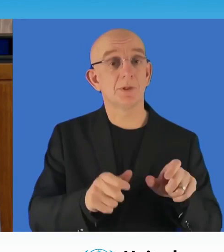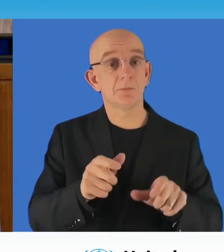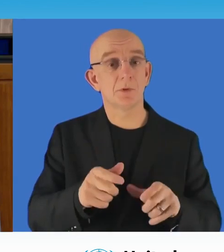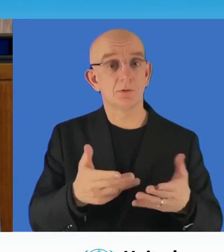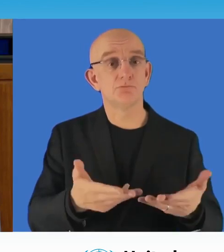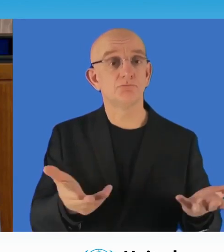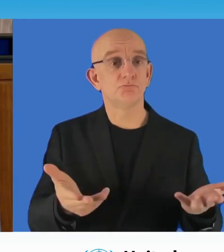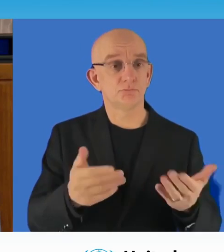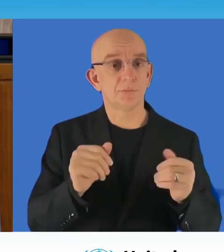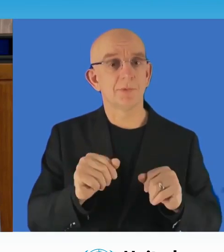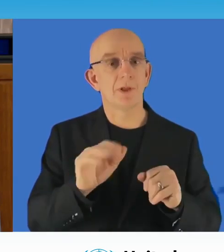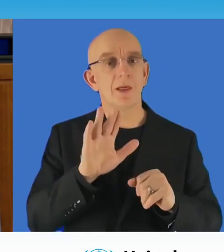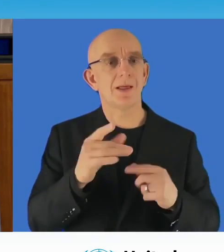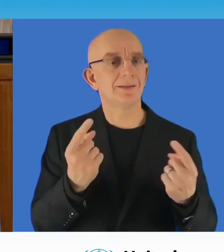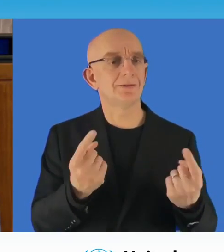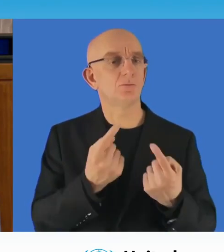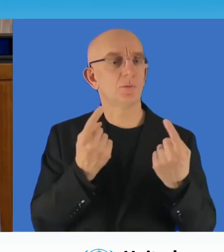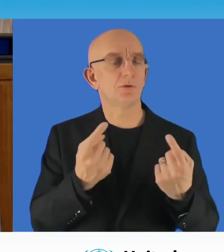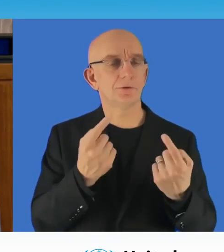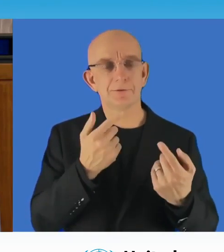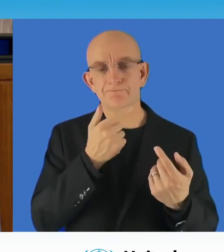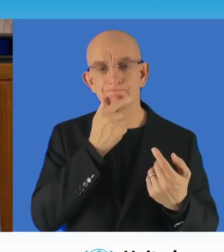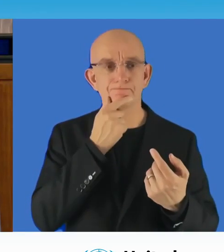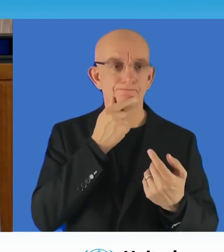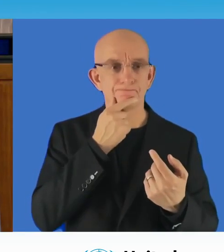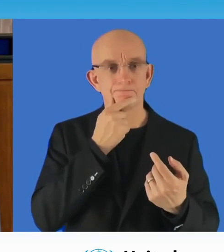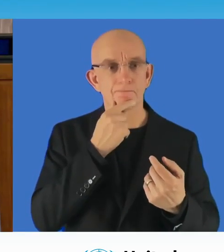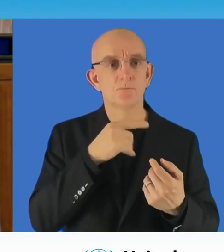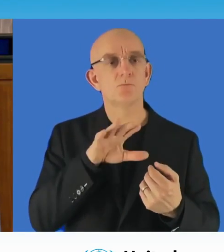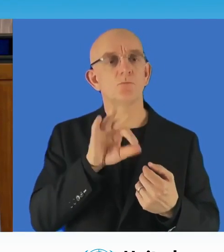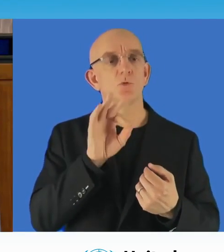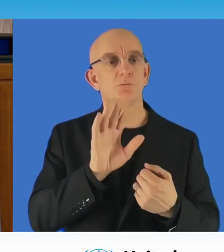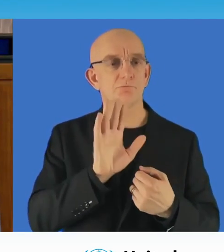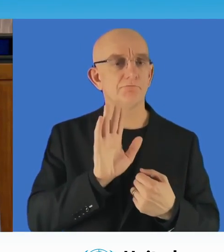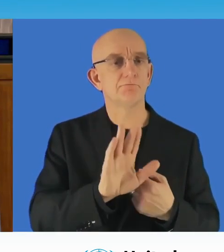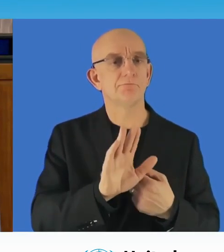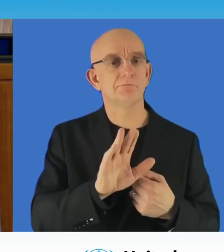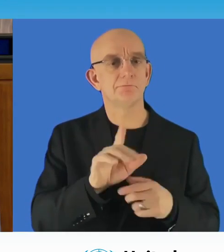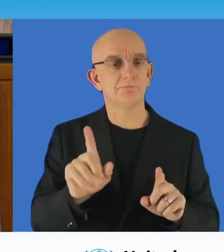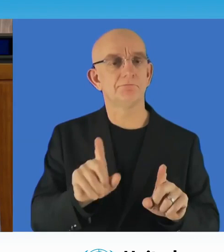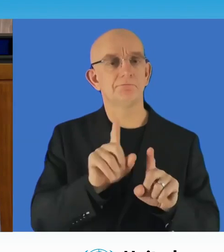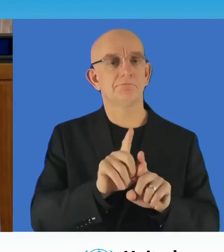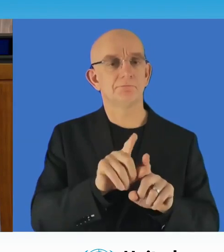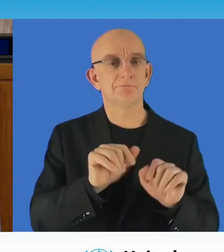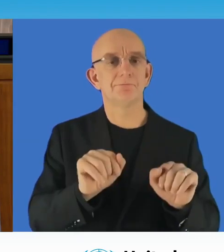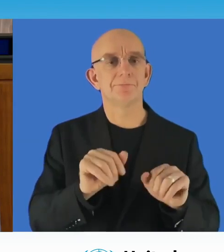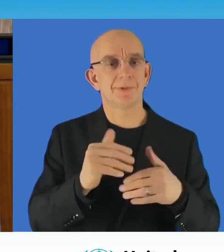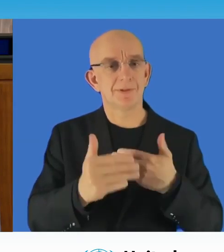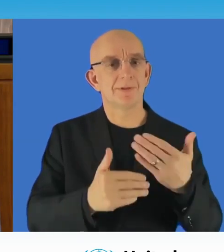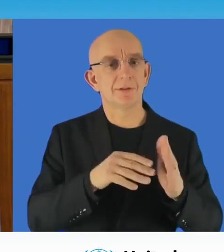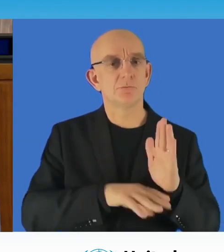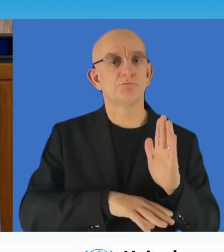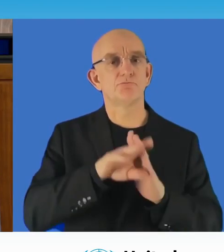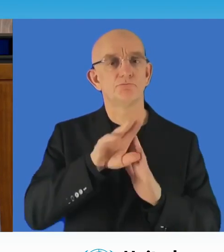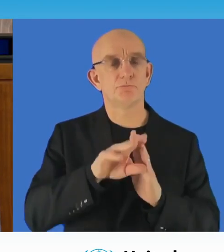person with disabilities the act under prision of discrimination against first me disabilities